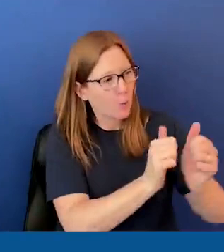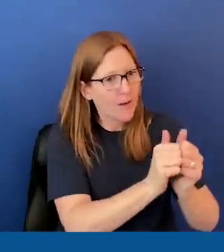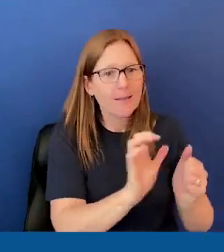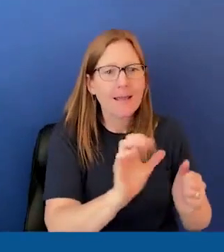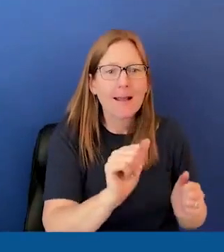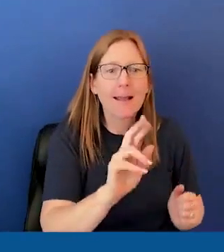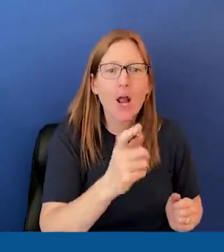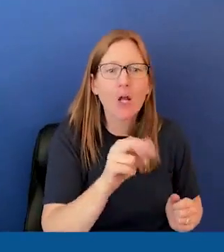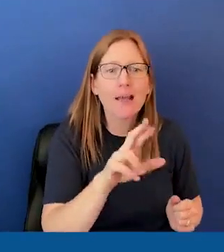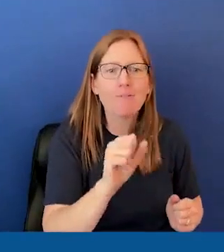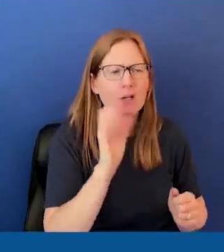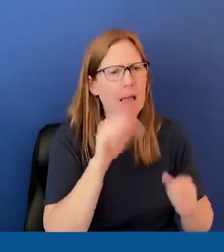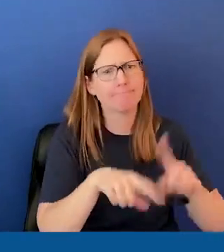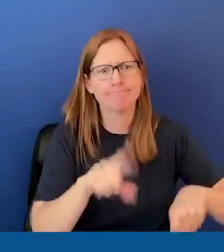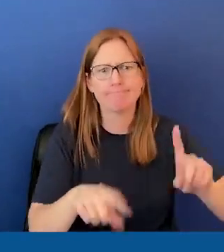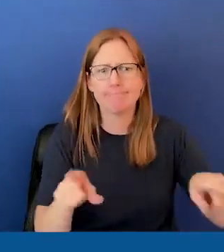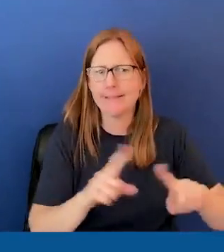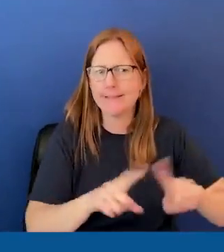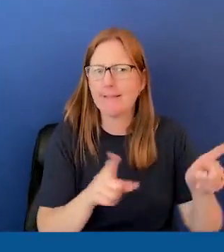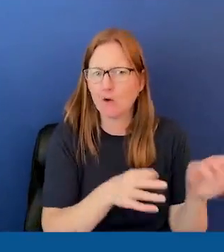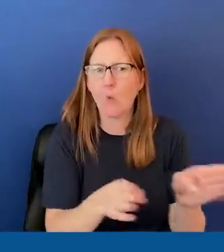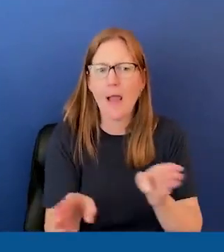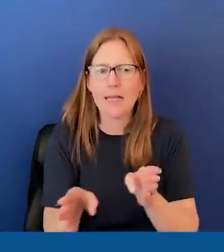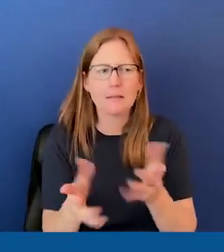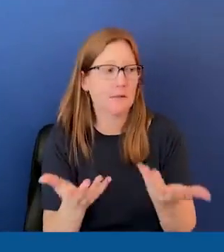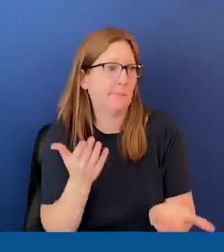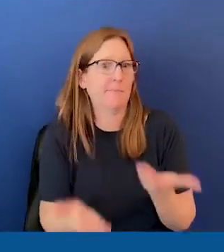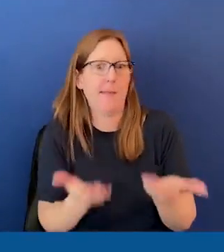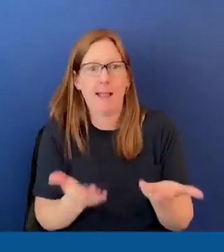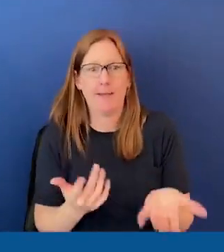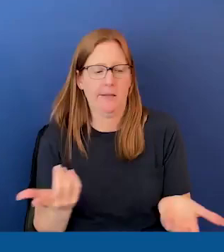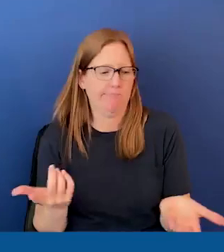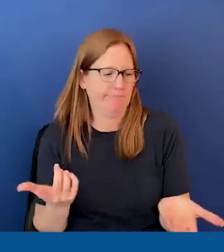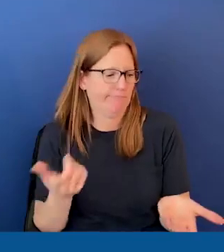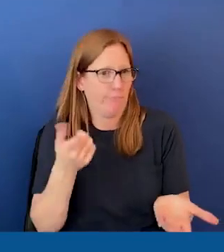and be done accomplished in different ways. That may be partnering with caregivers